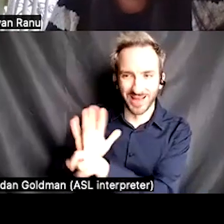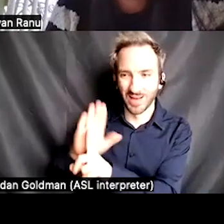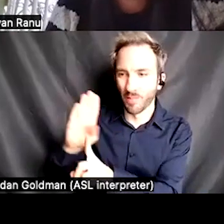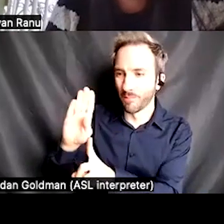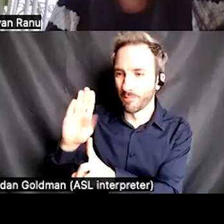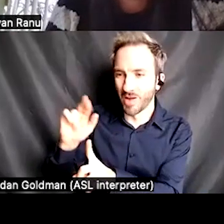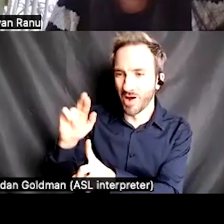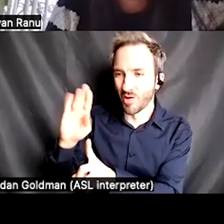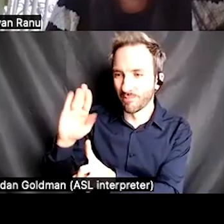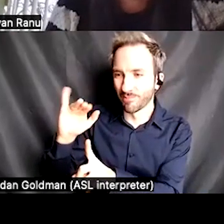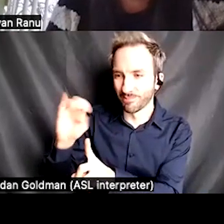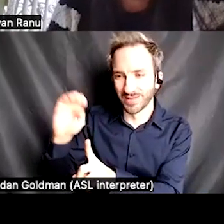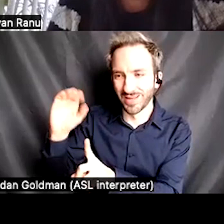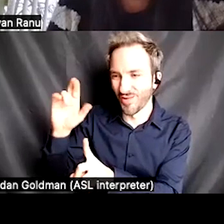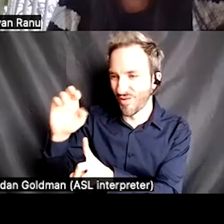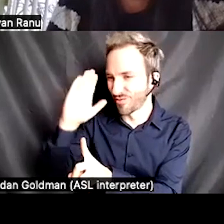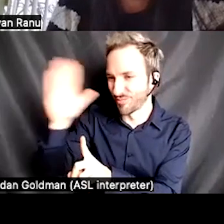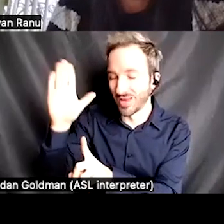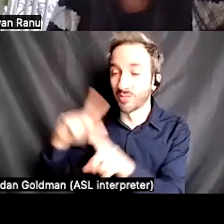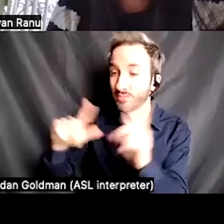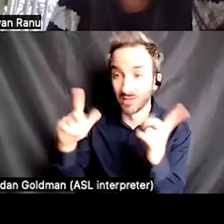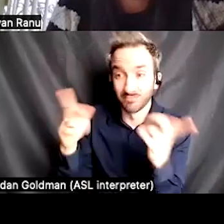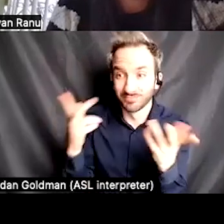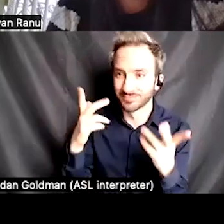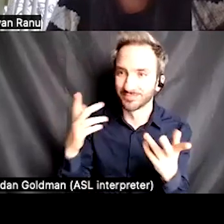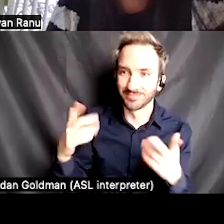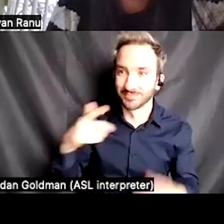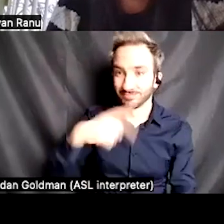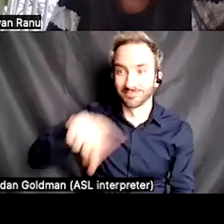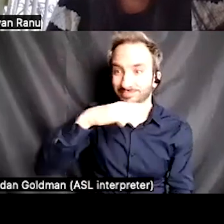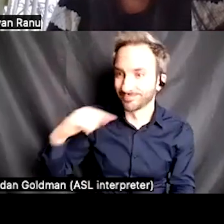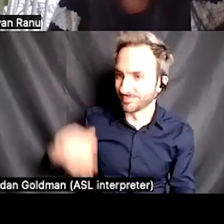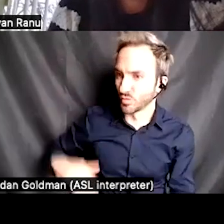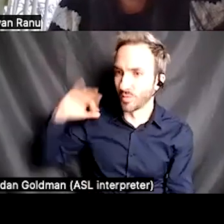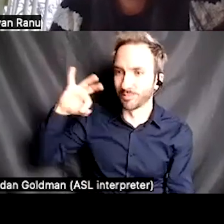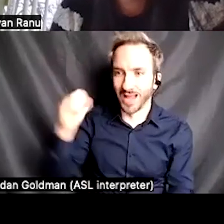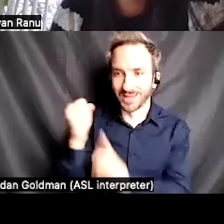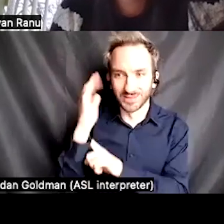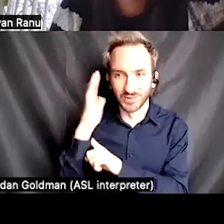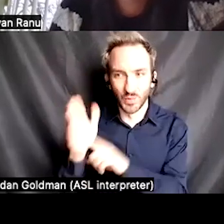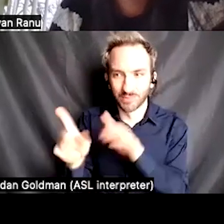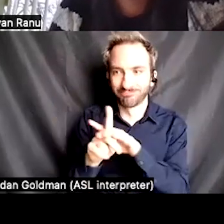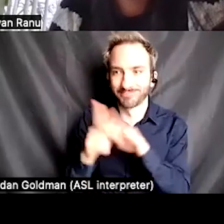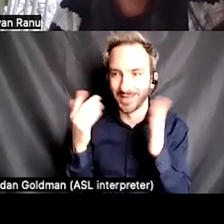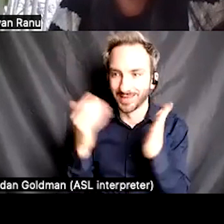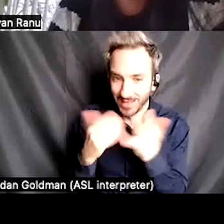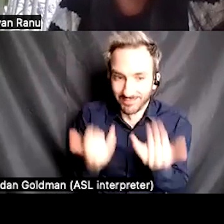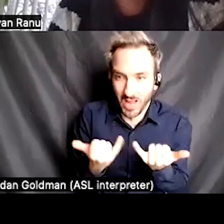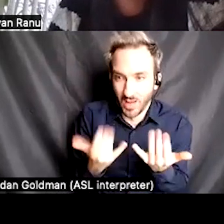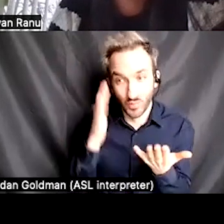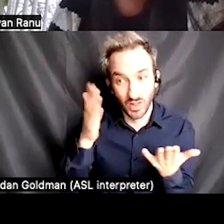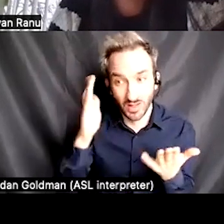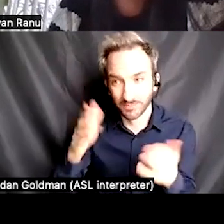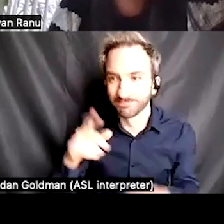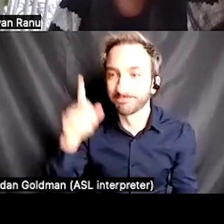of the '90s will be at the forefront this year. Monique: Yeah, I'm really interested too,